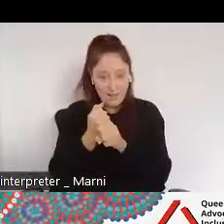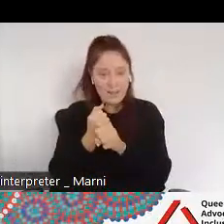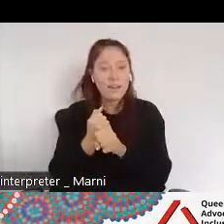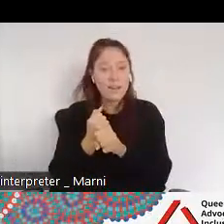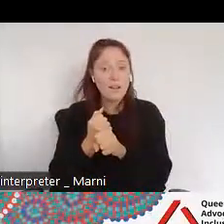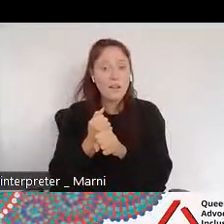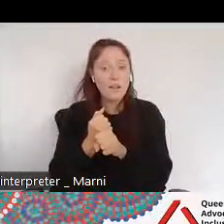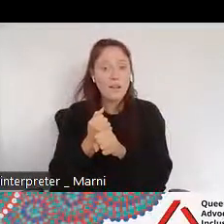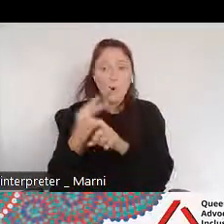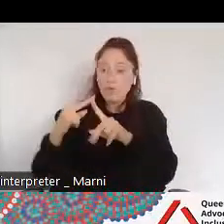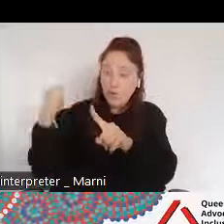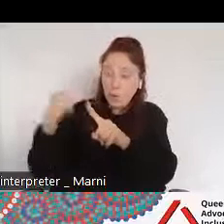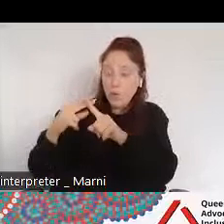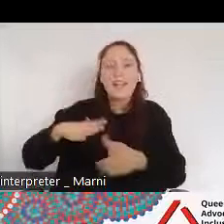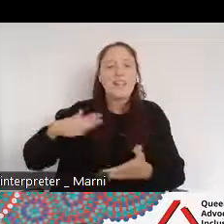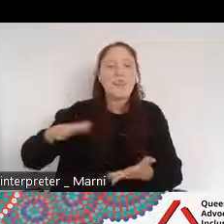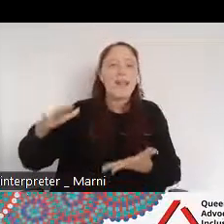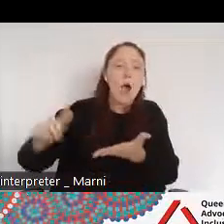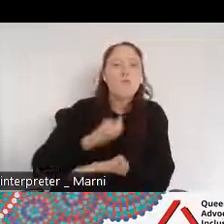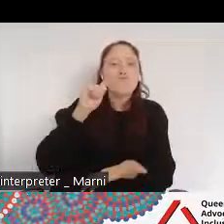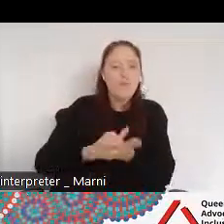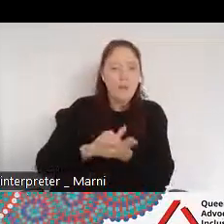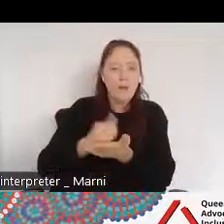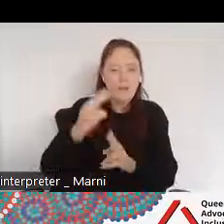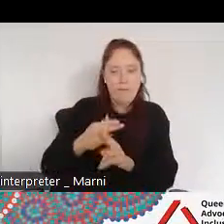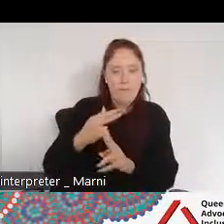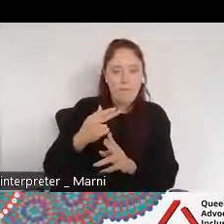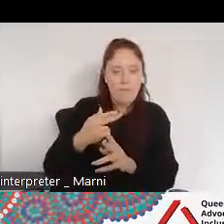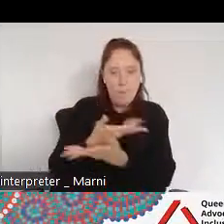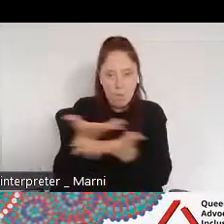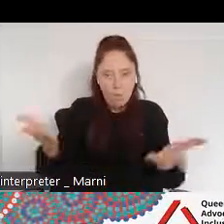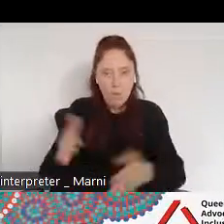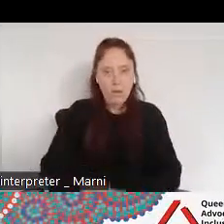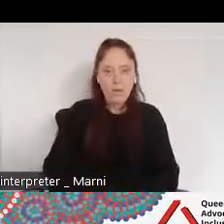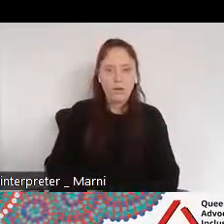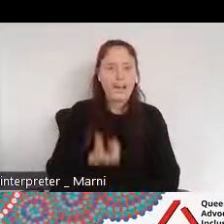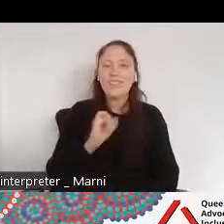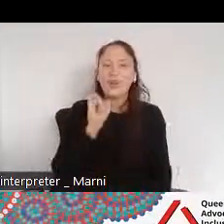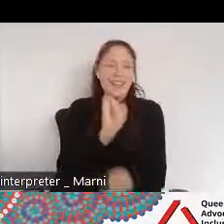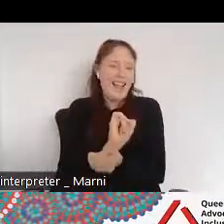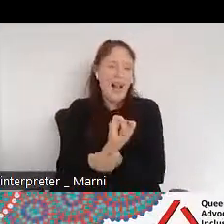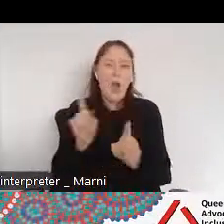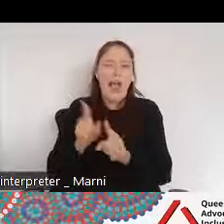it considers appropriate. It is not bound by the rules of evidence like a court might be, and it's